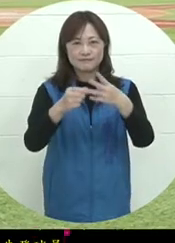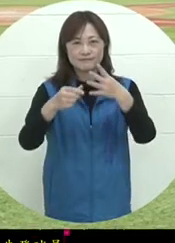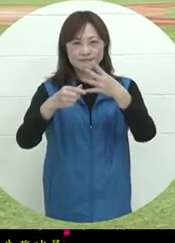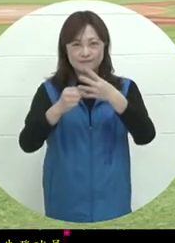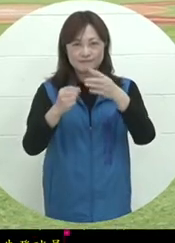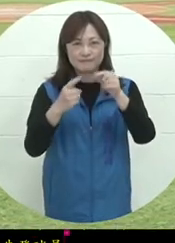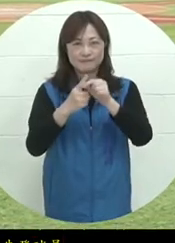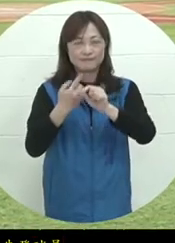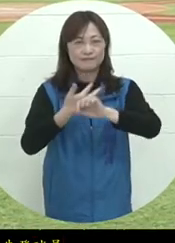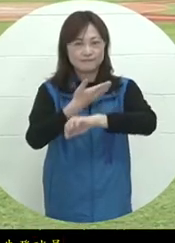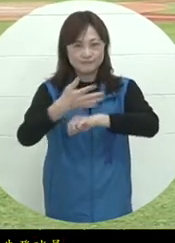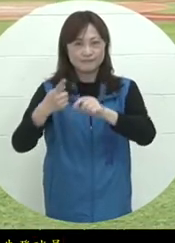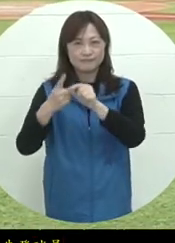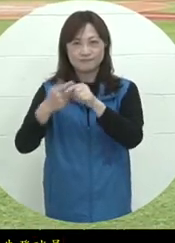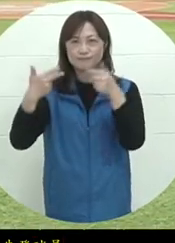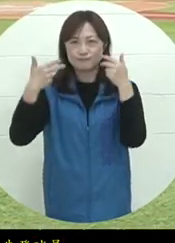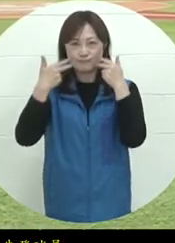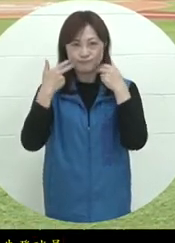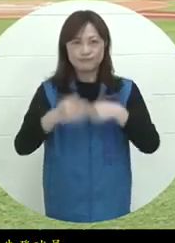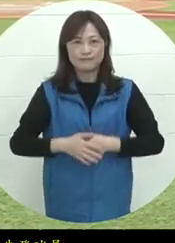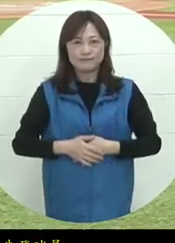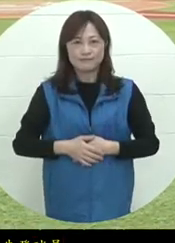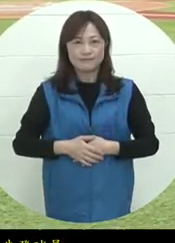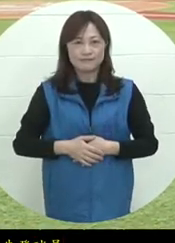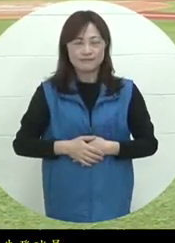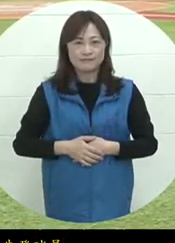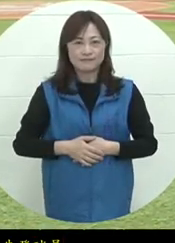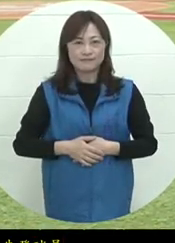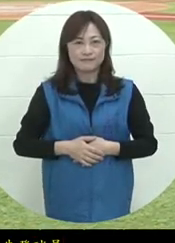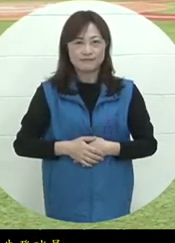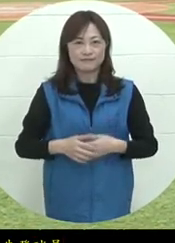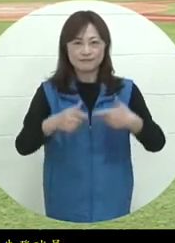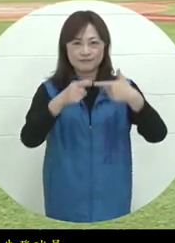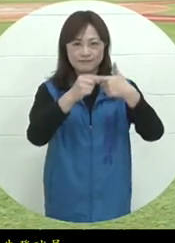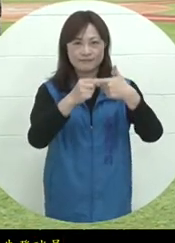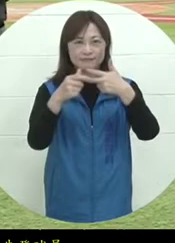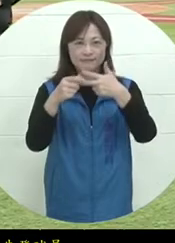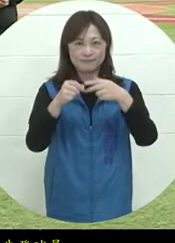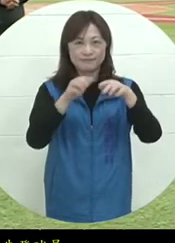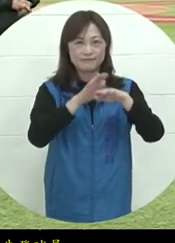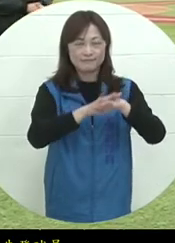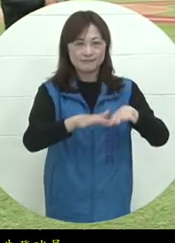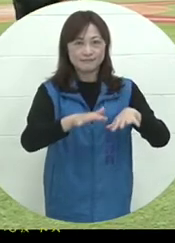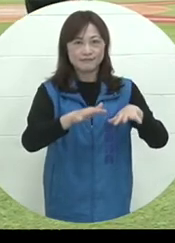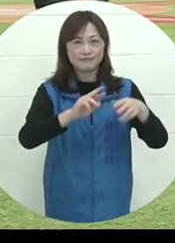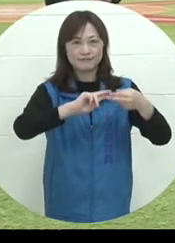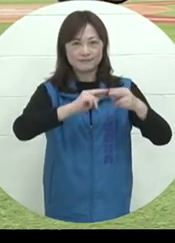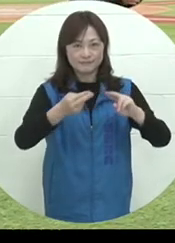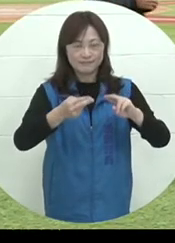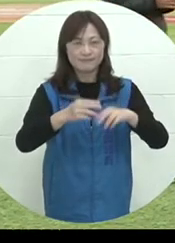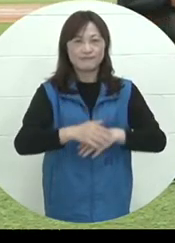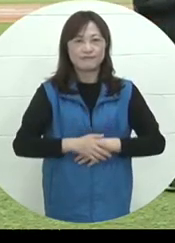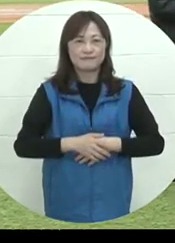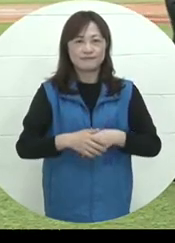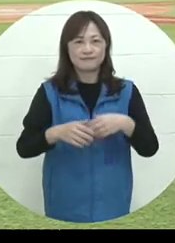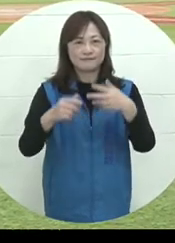, Nakano Kohei and Noro Daiki. The six bats are Ando. Hokuto was also the player who played in the latter part of yesterday. 7 pitchers, Shinfeng,